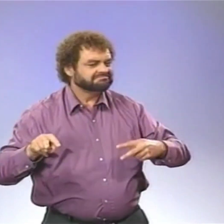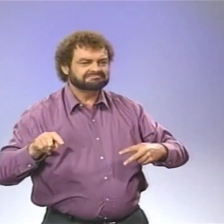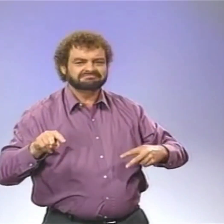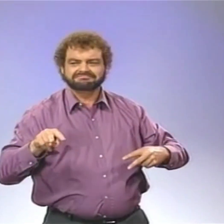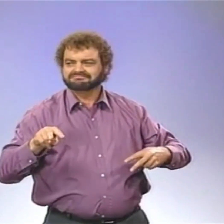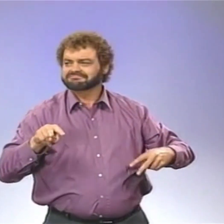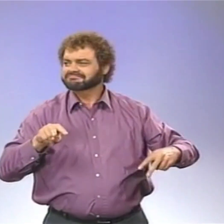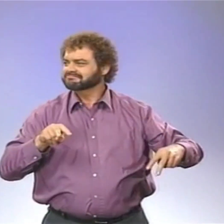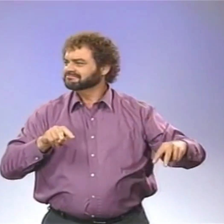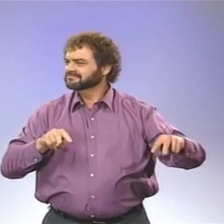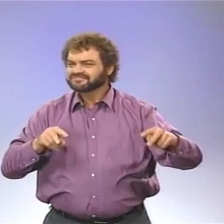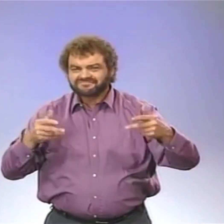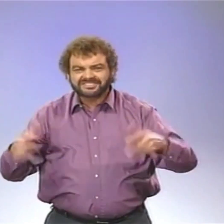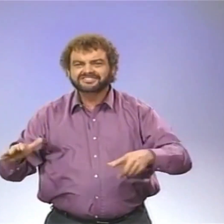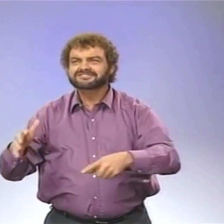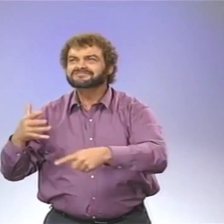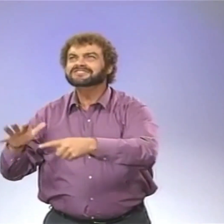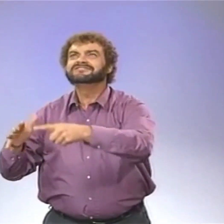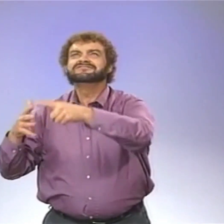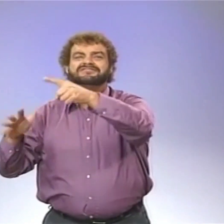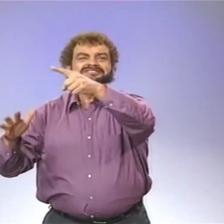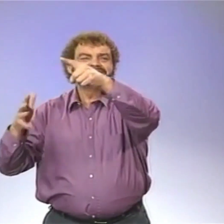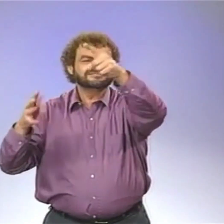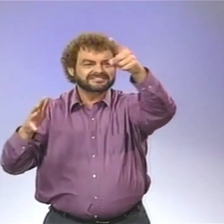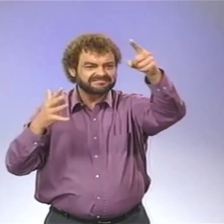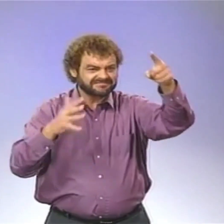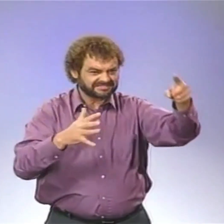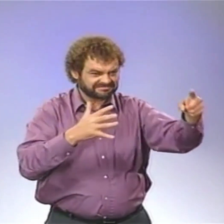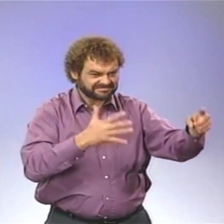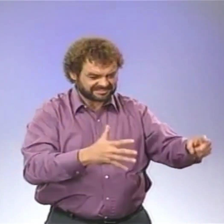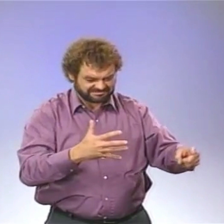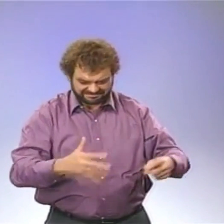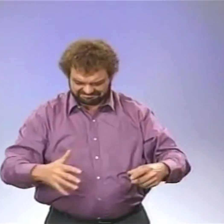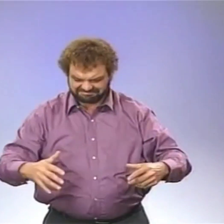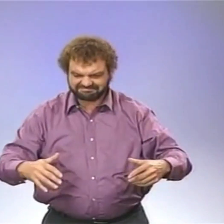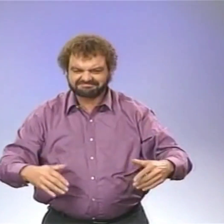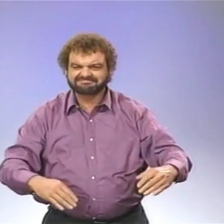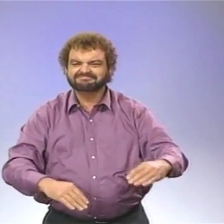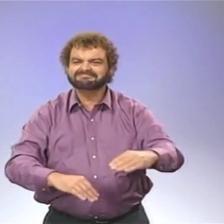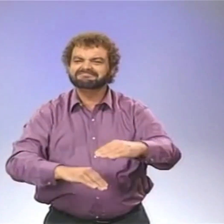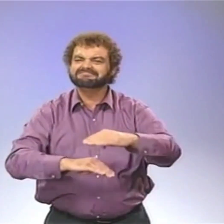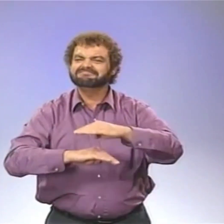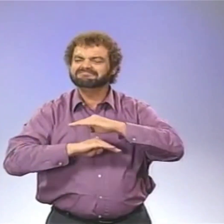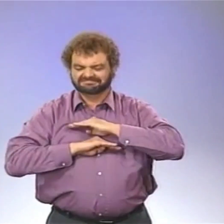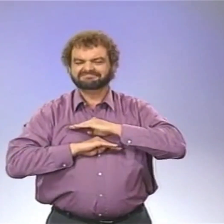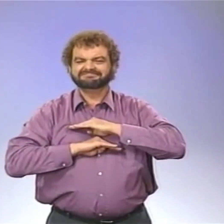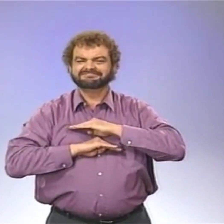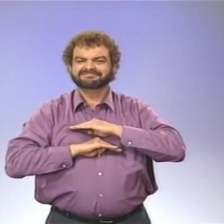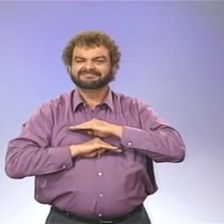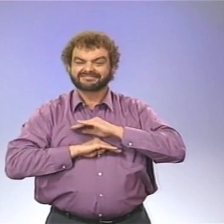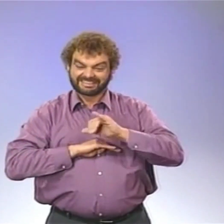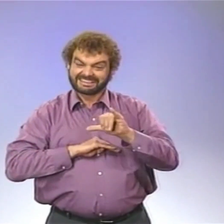life in it. I give every green plant for food. And it was so. And God saw all that he made, and it was good. And there